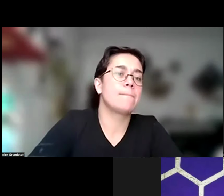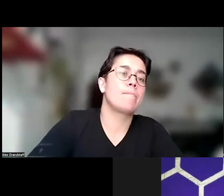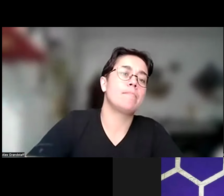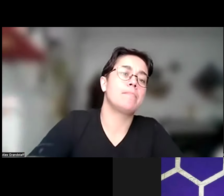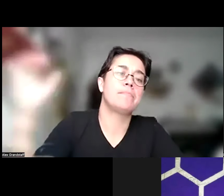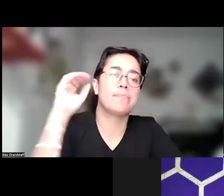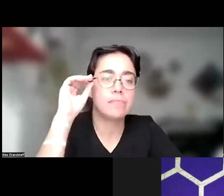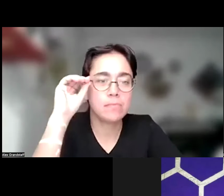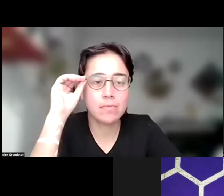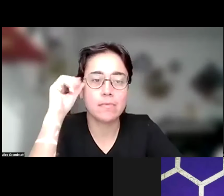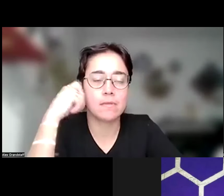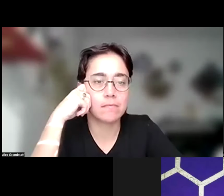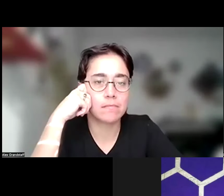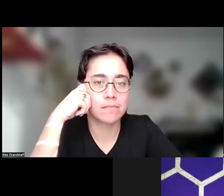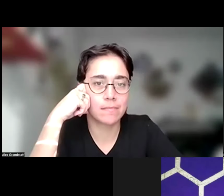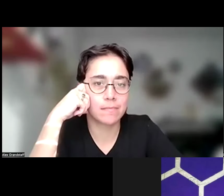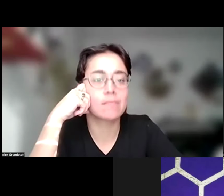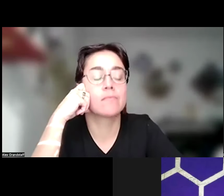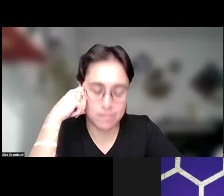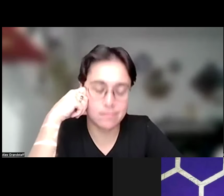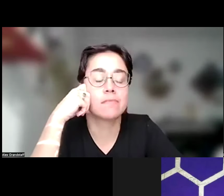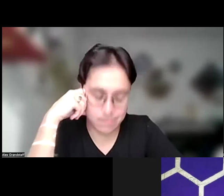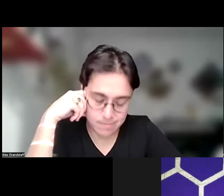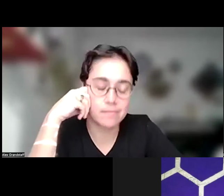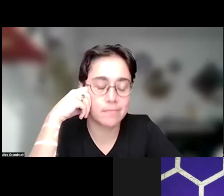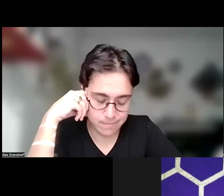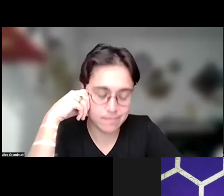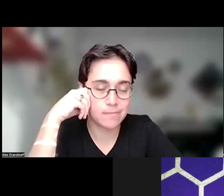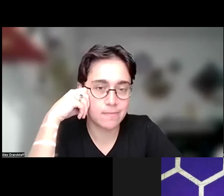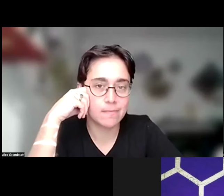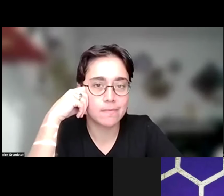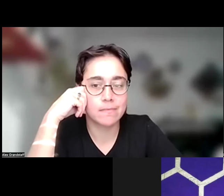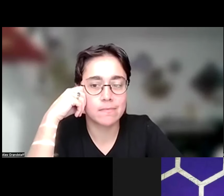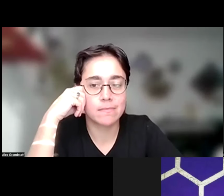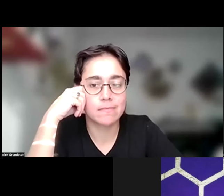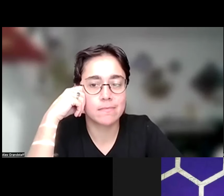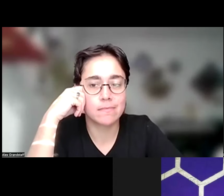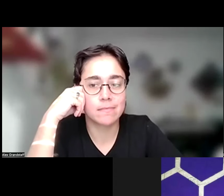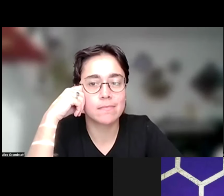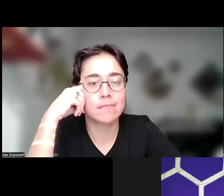certain things. Folks who are well-versed in plain language and easy-to-read materials.